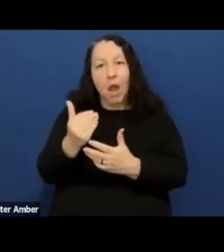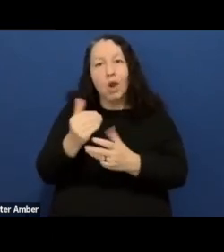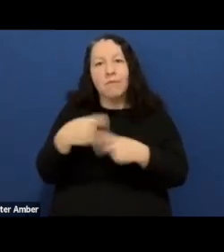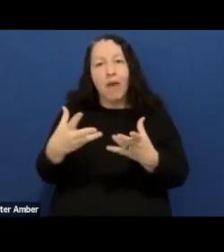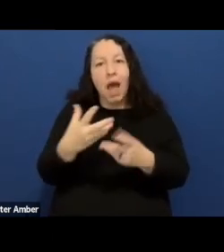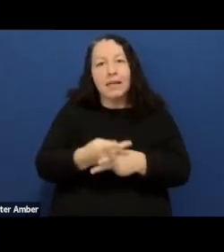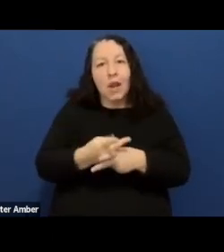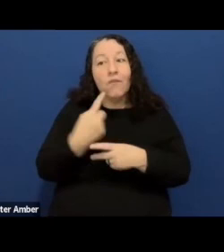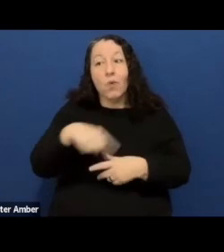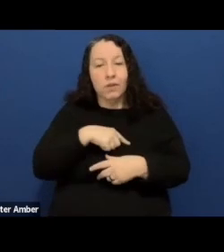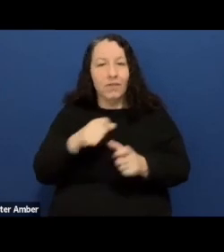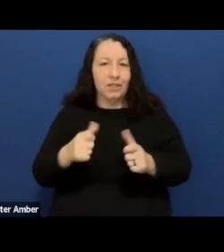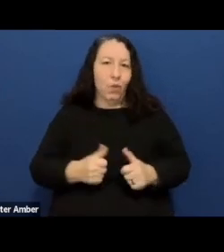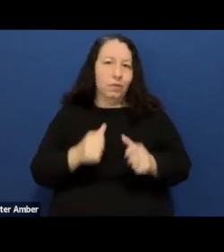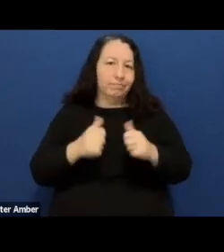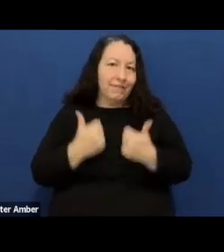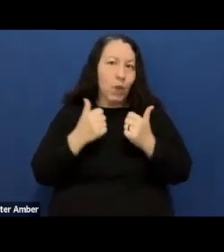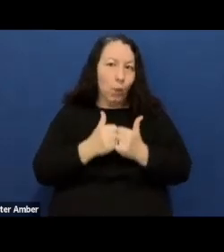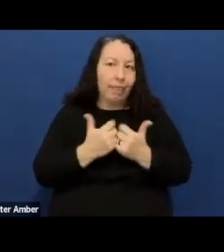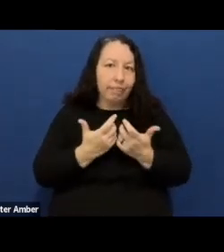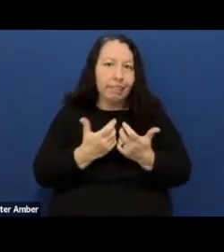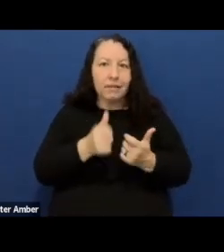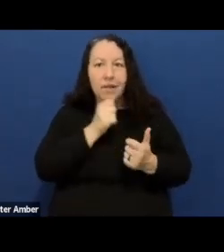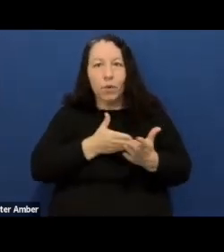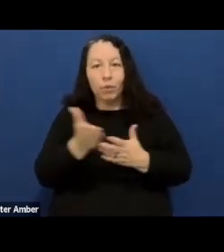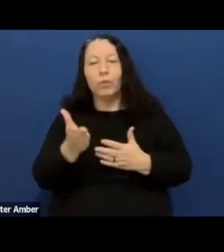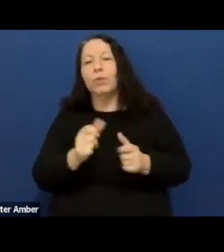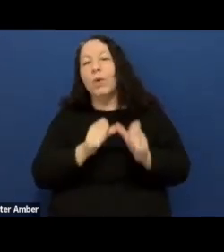created to help document and better treat those of us living with long